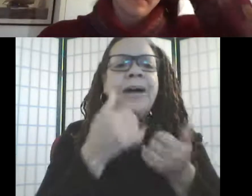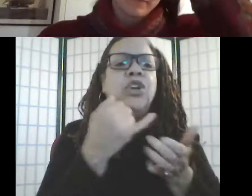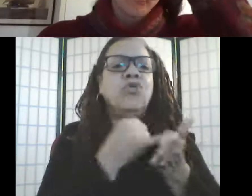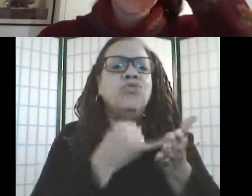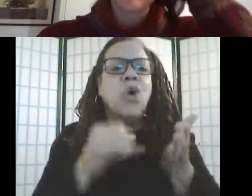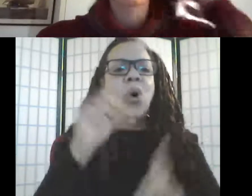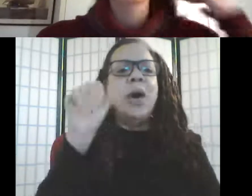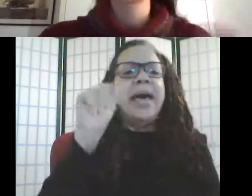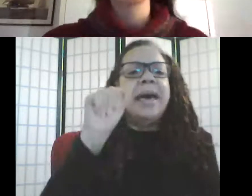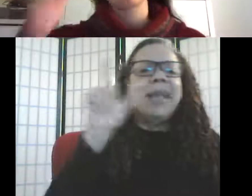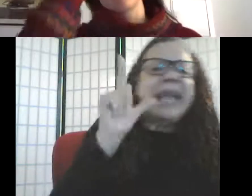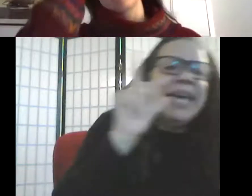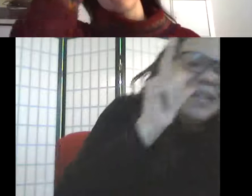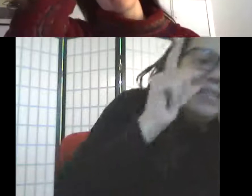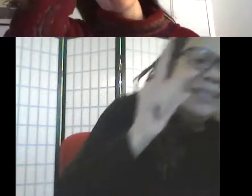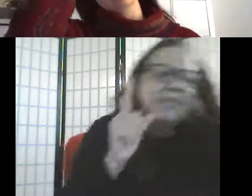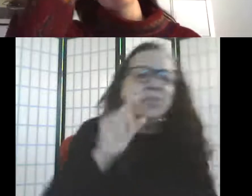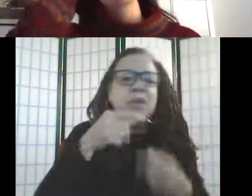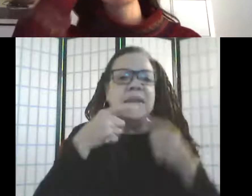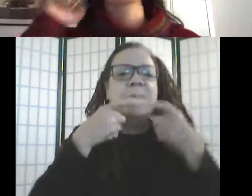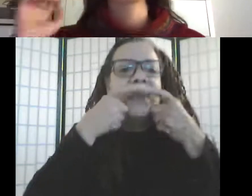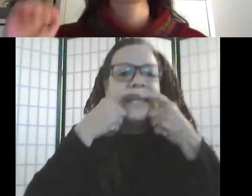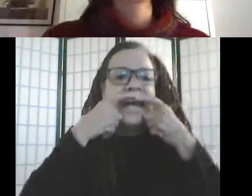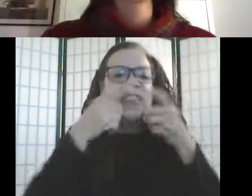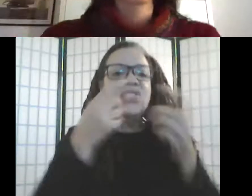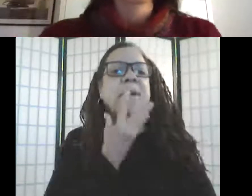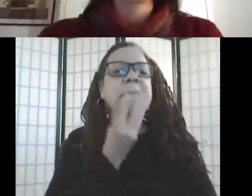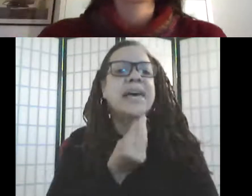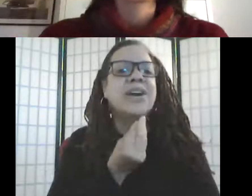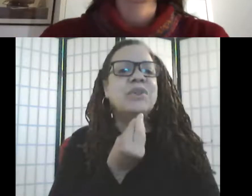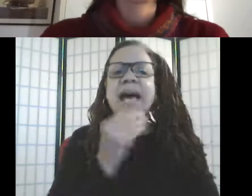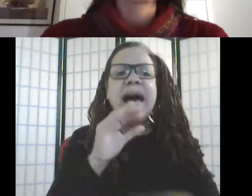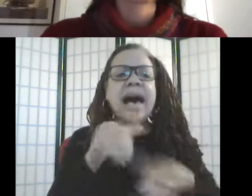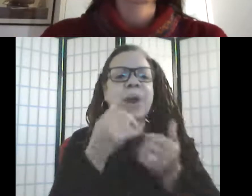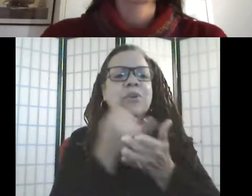Lincoln's beard, and what's the deal with the mustaches and the beards we see in these photos, how would you draw those on stick figures?